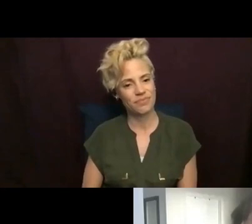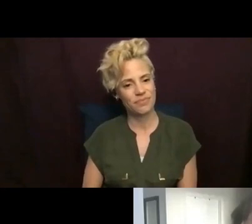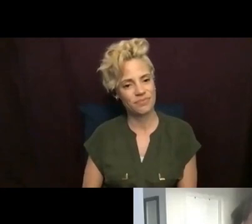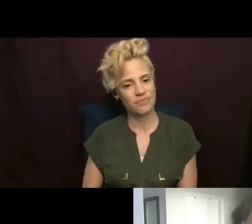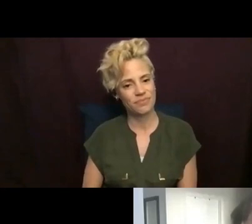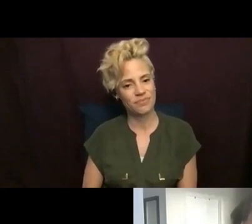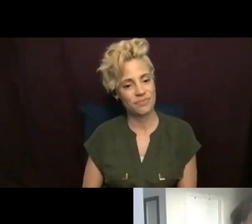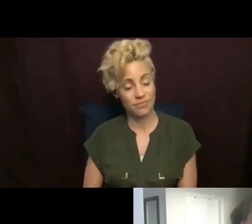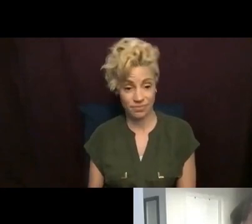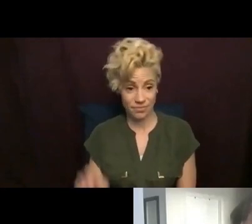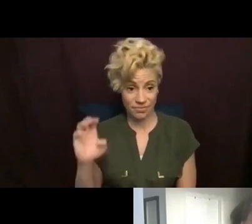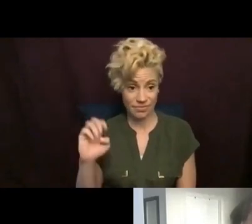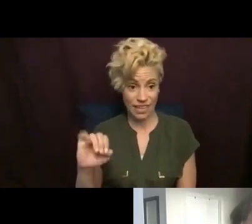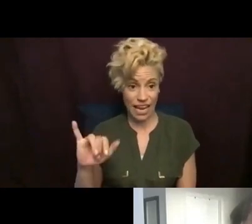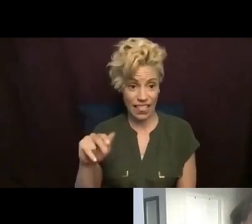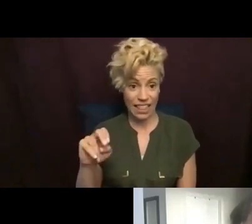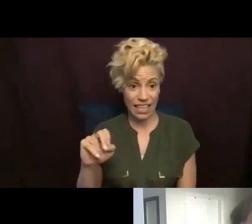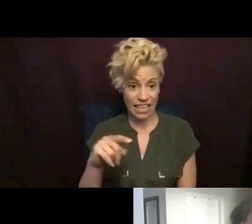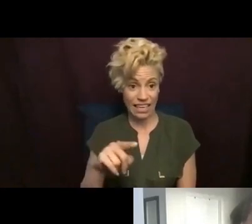Eileen, I think you might be muted if you're trying to talk.